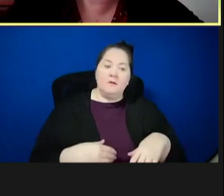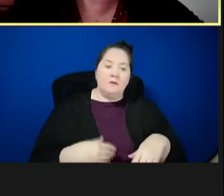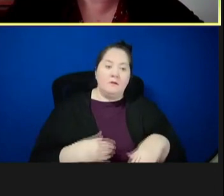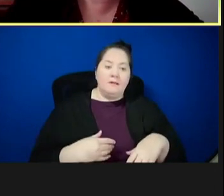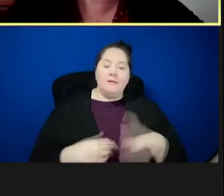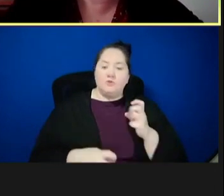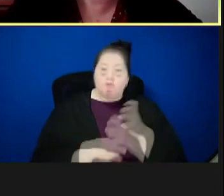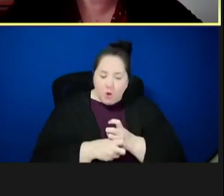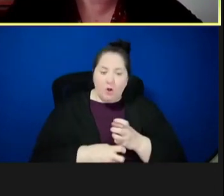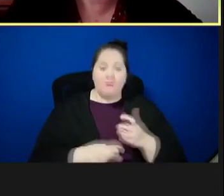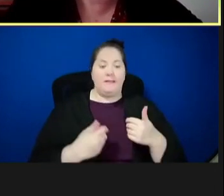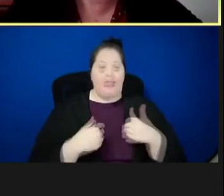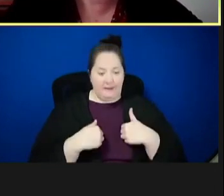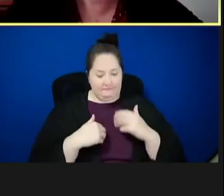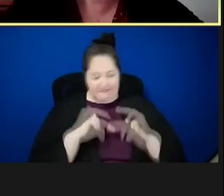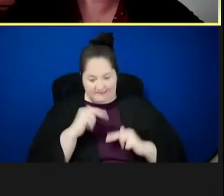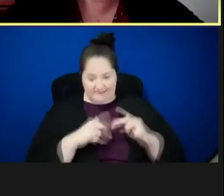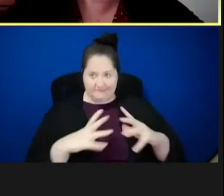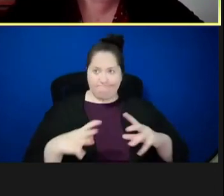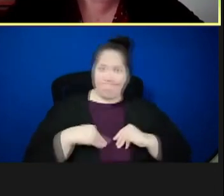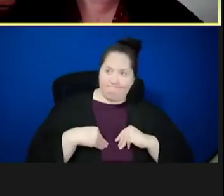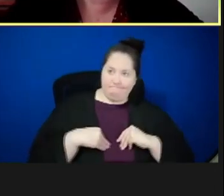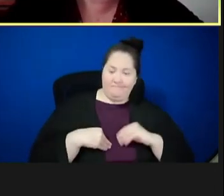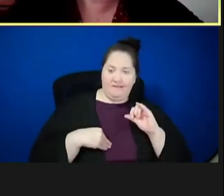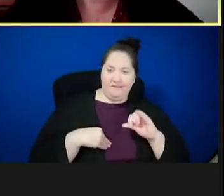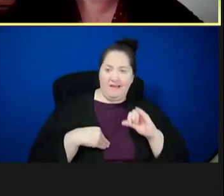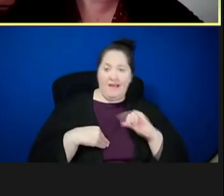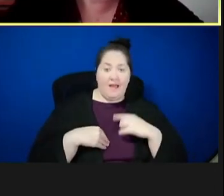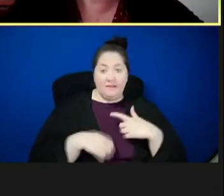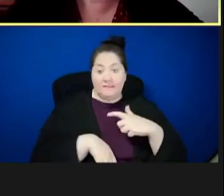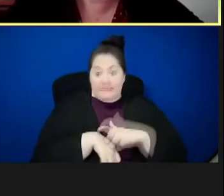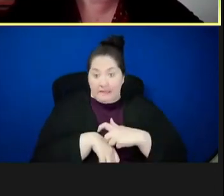have the facilities buy into that vision, and to spend the time that they need and take that time